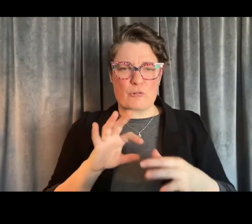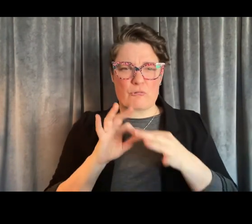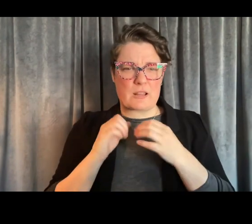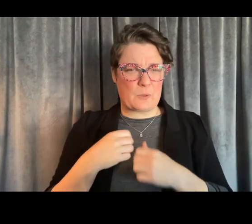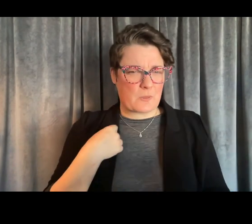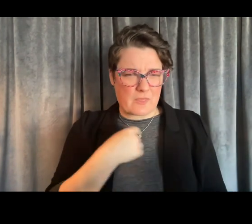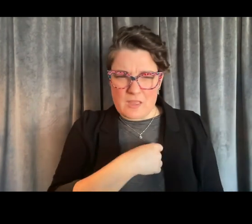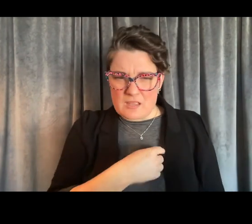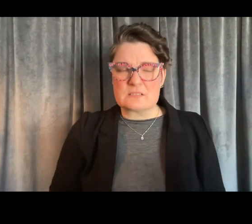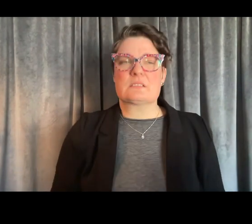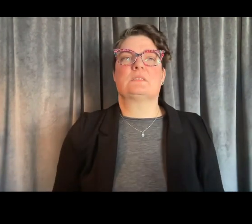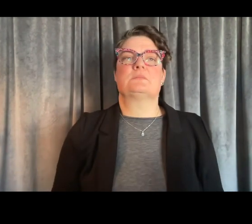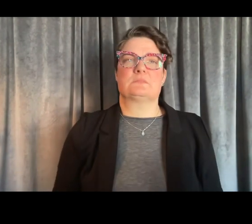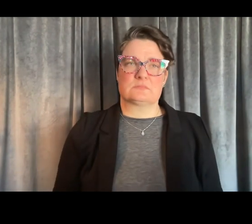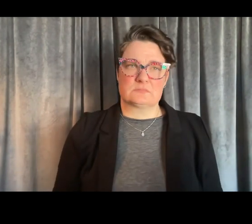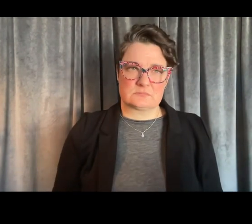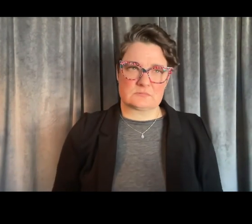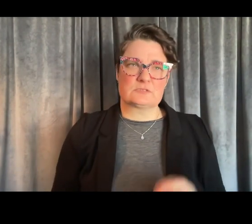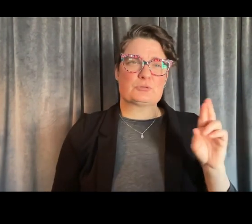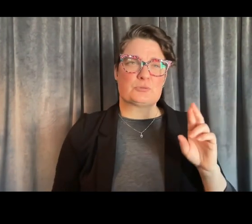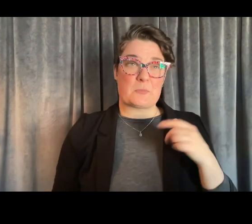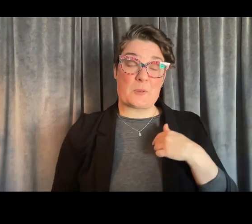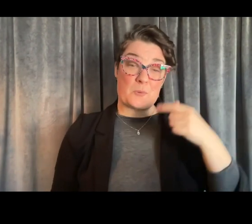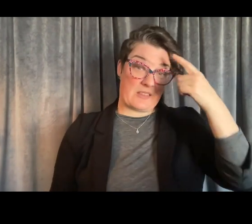Rebekah: Hmm Well, I kind of think of like the first world, the world of